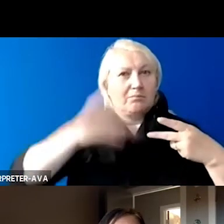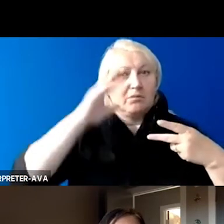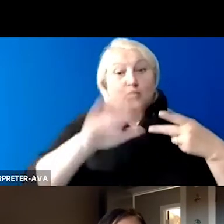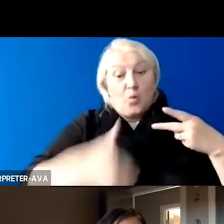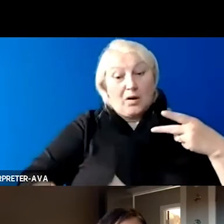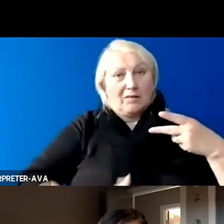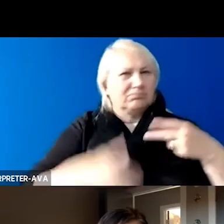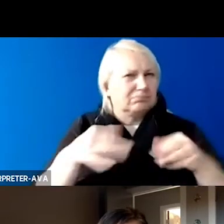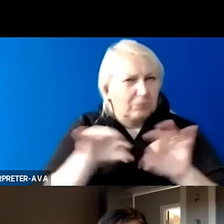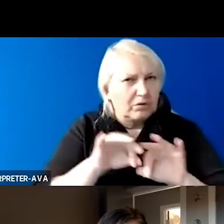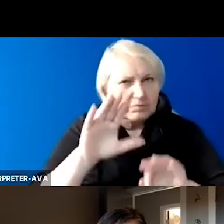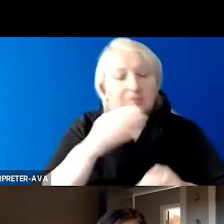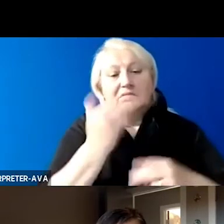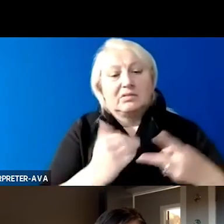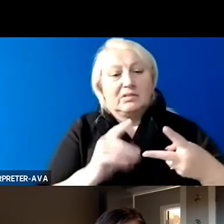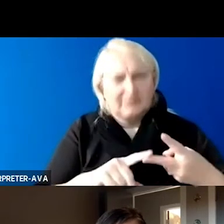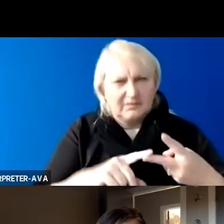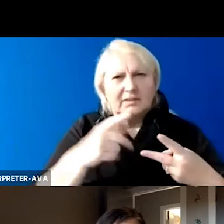Engage tension, don't indulge drama.